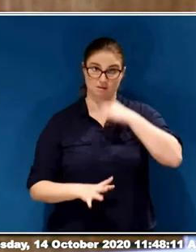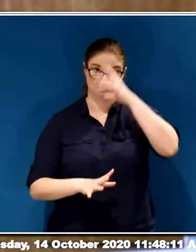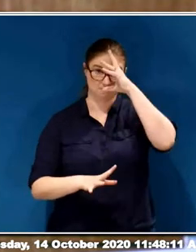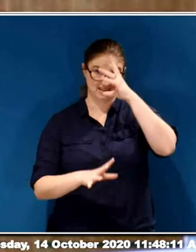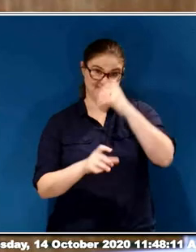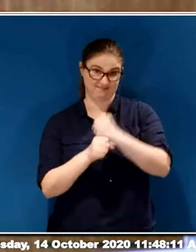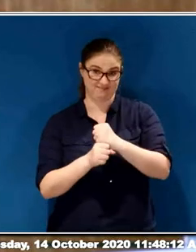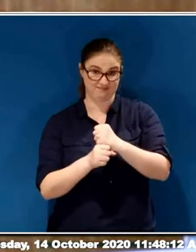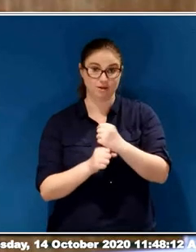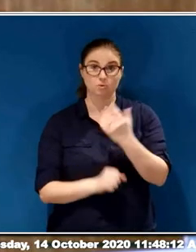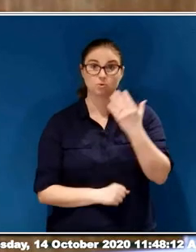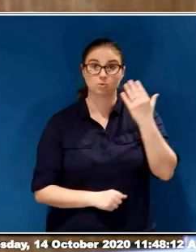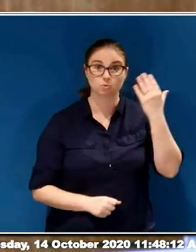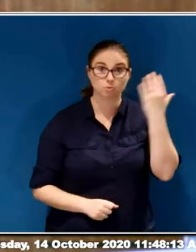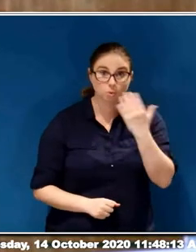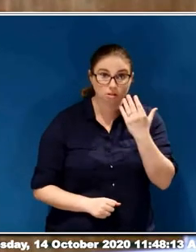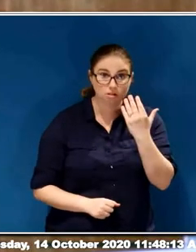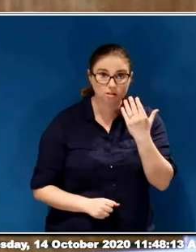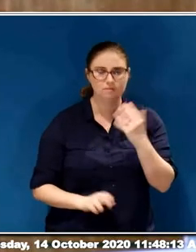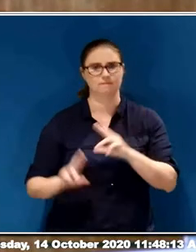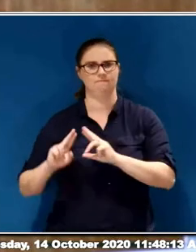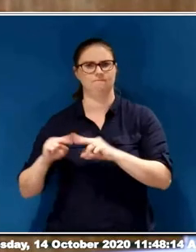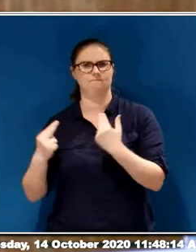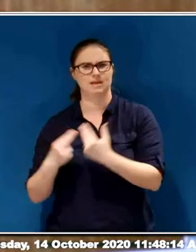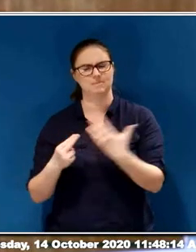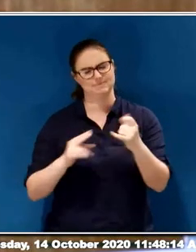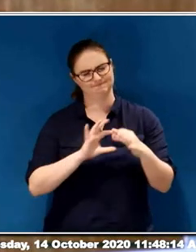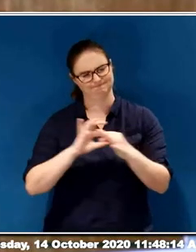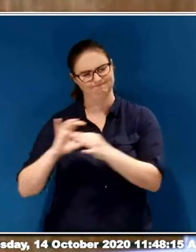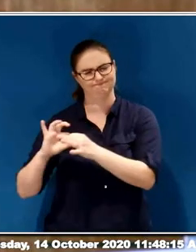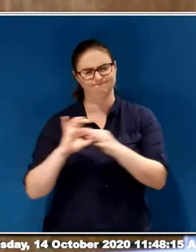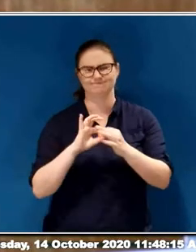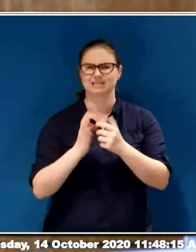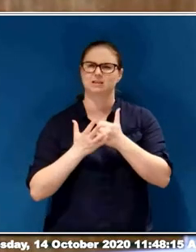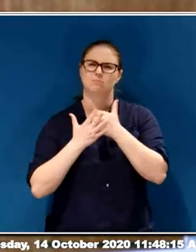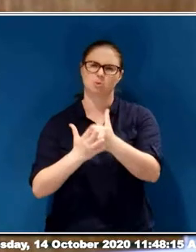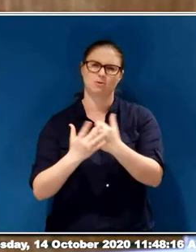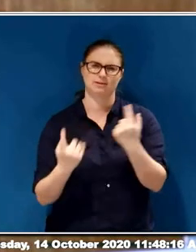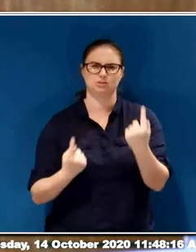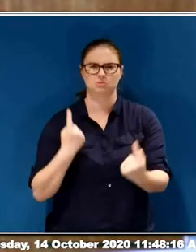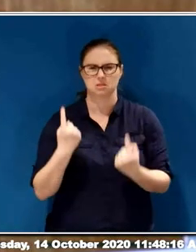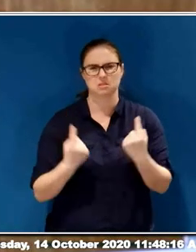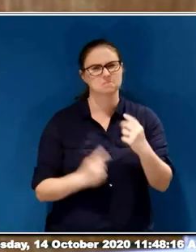together to make decisions that are in the best interests,